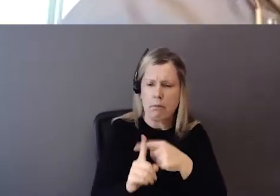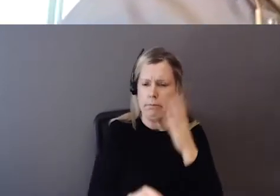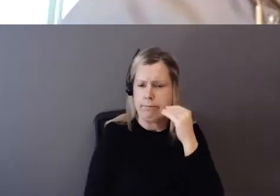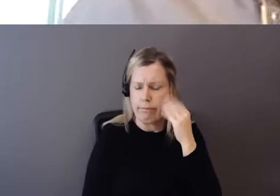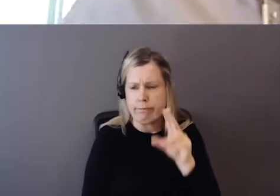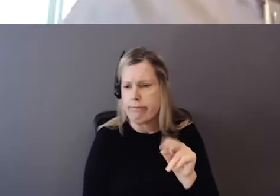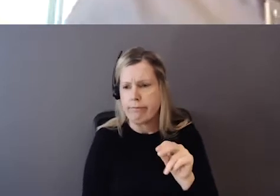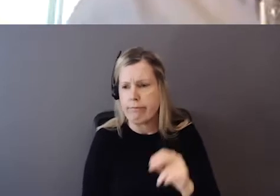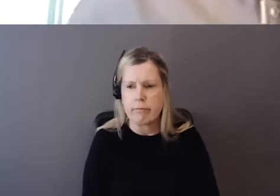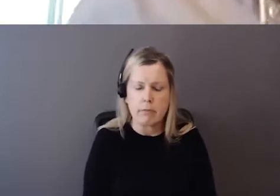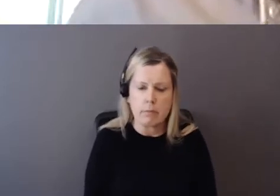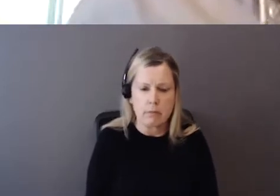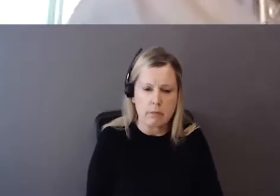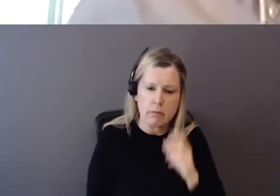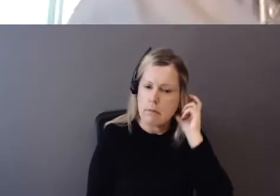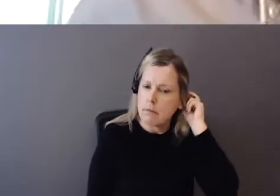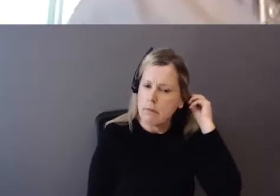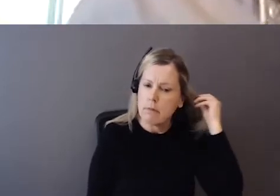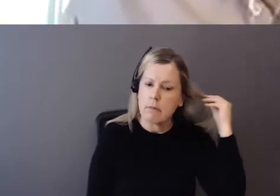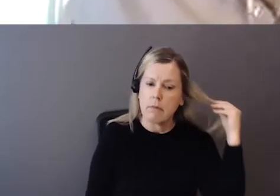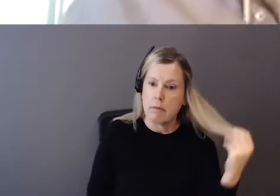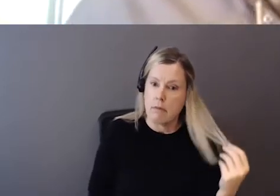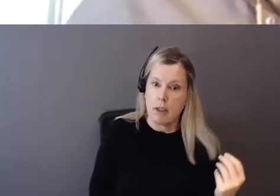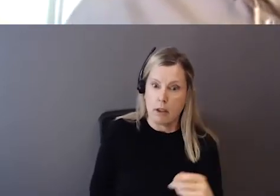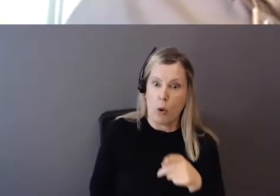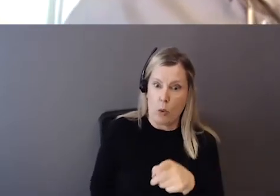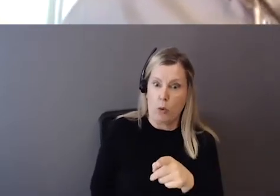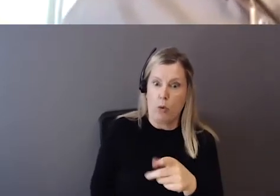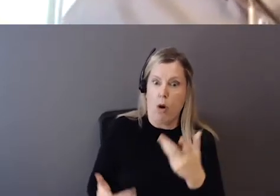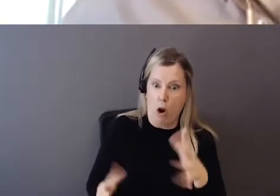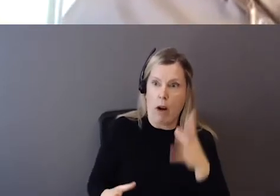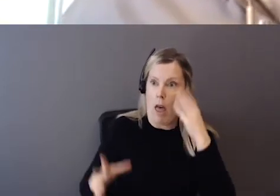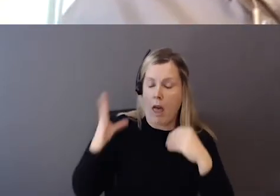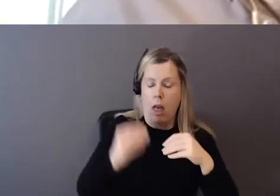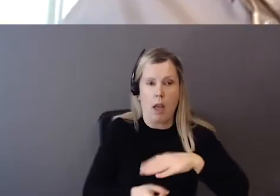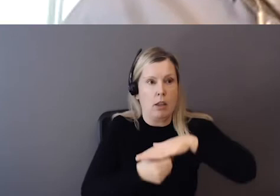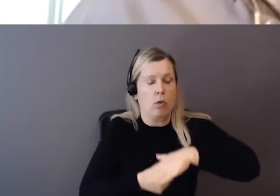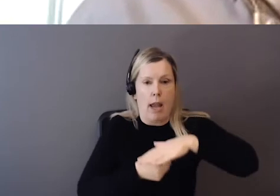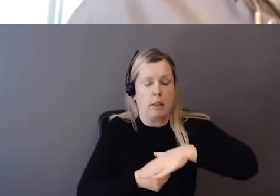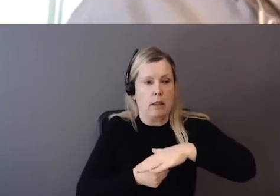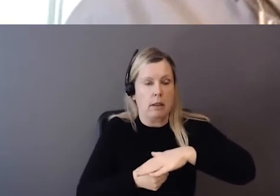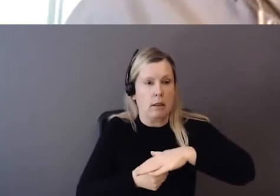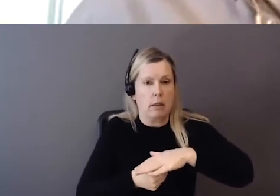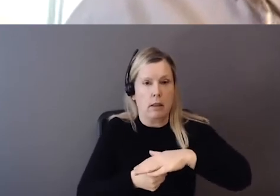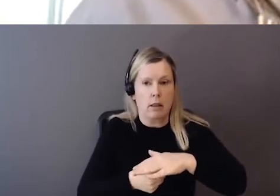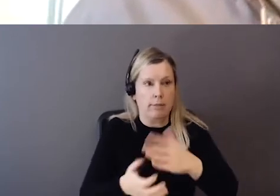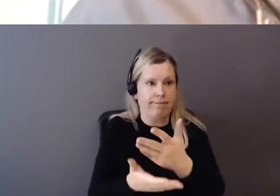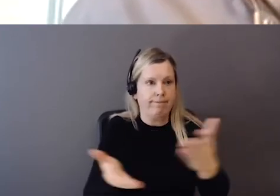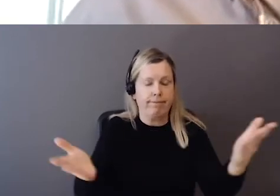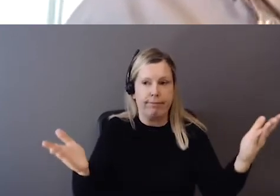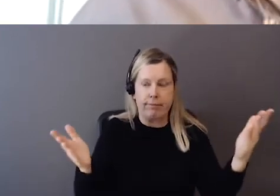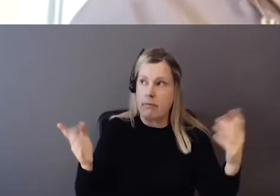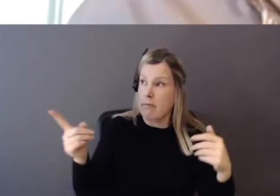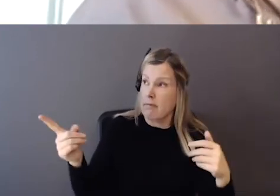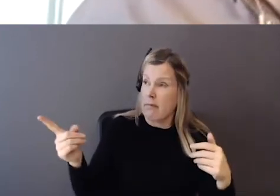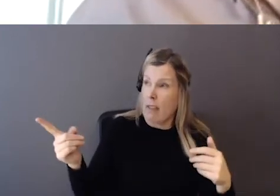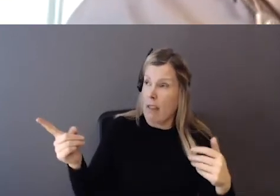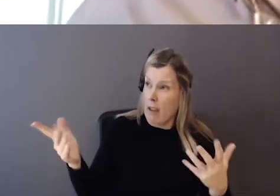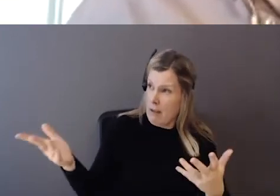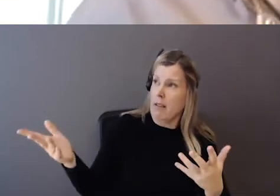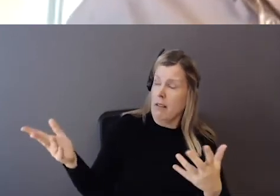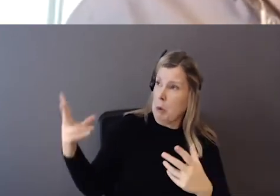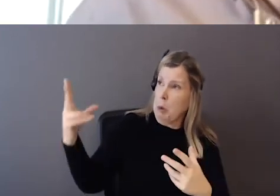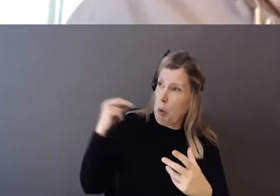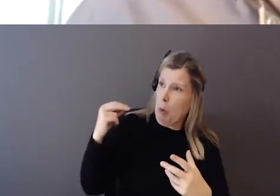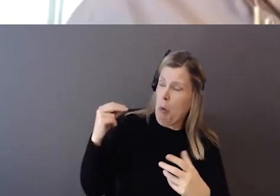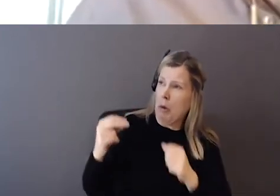And so here you are already feeling the pressure and it feels like that the disability carrier then